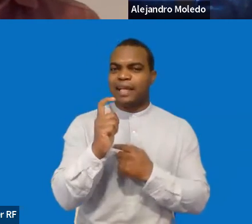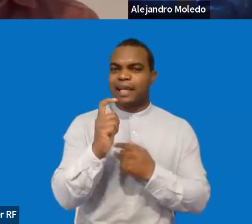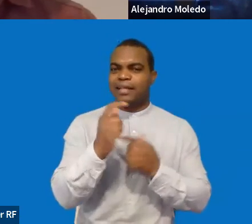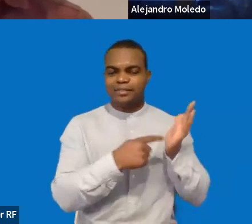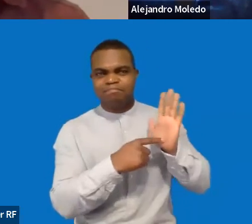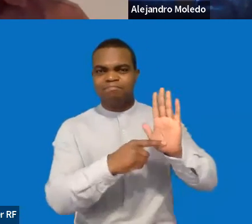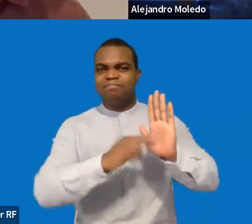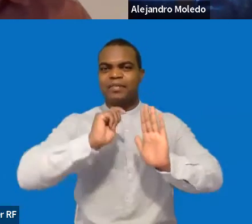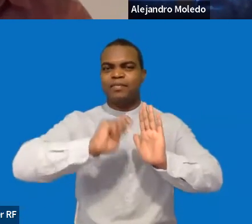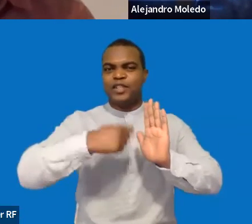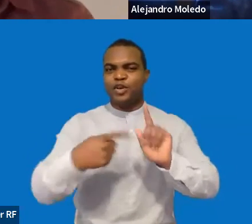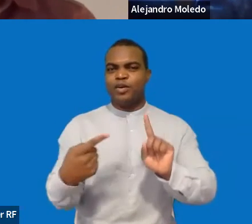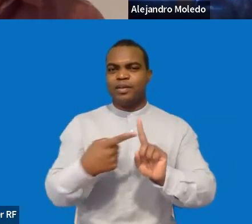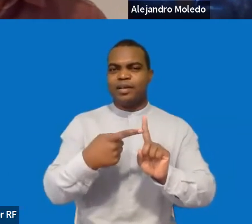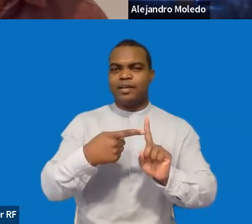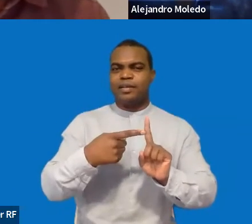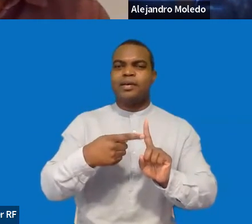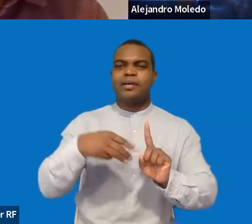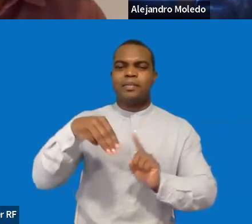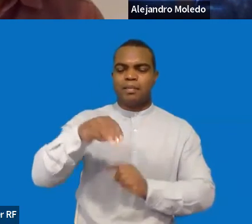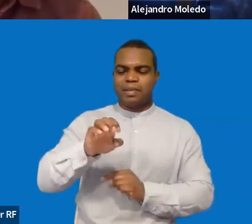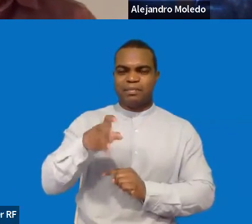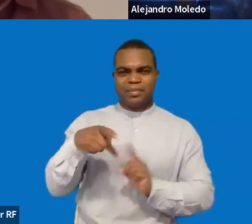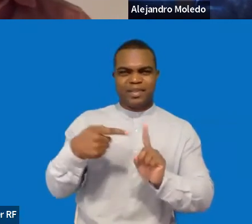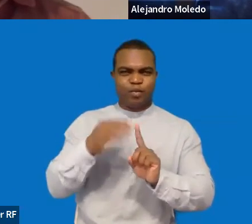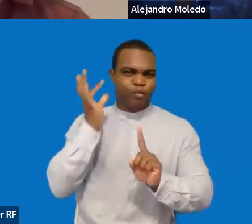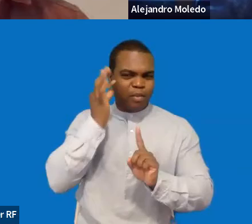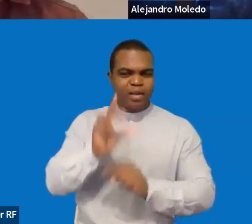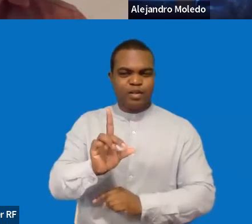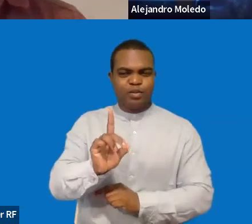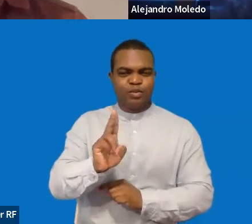Since 2011, there was a demand from the disability movement